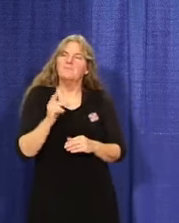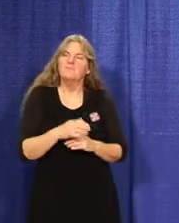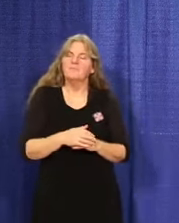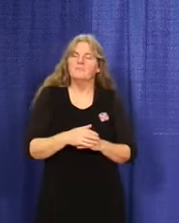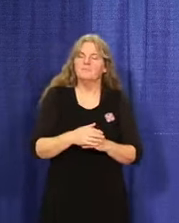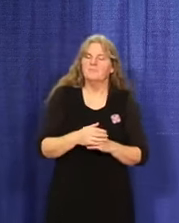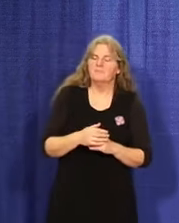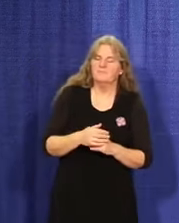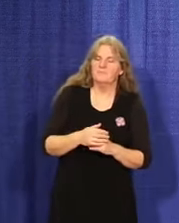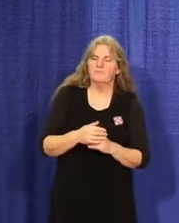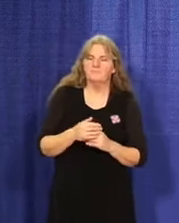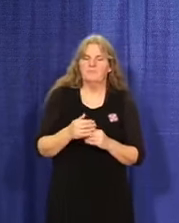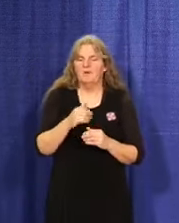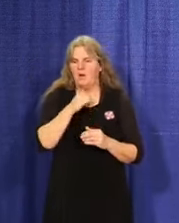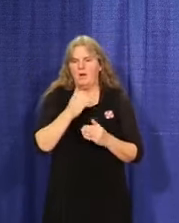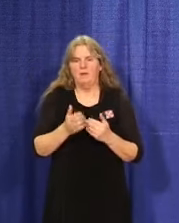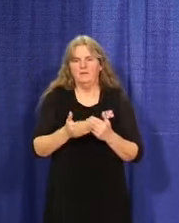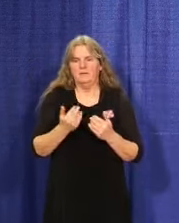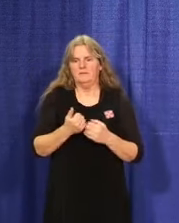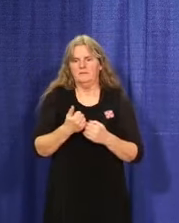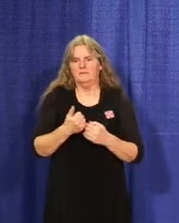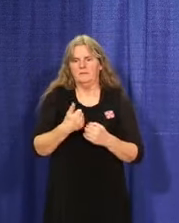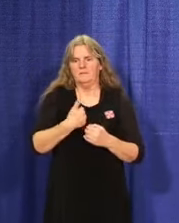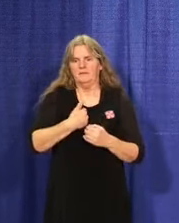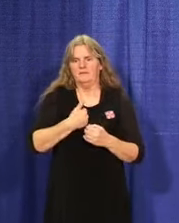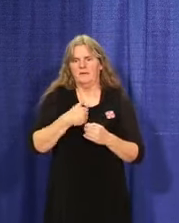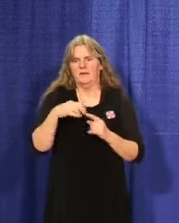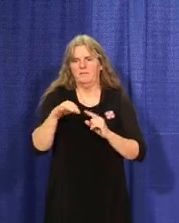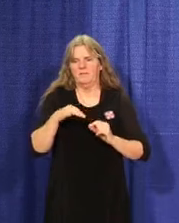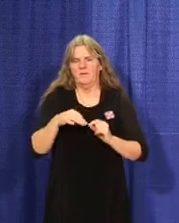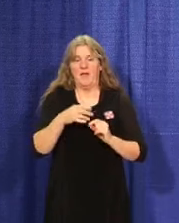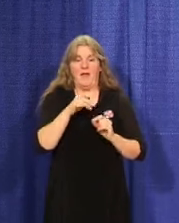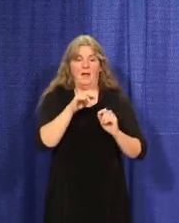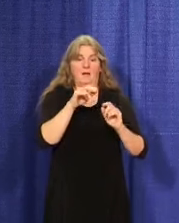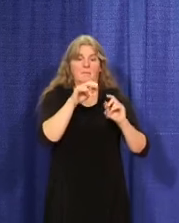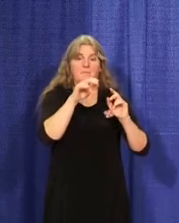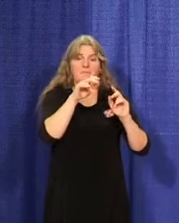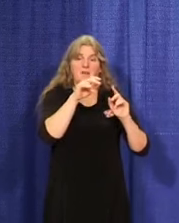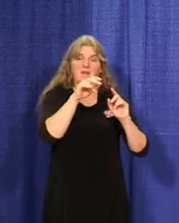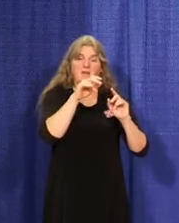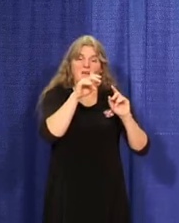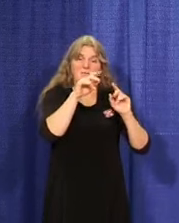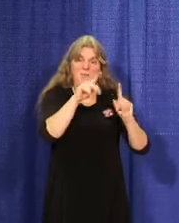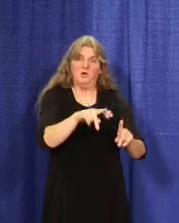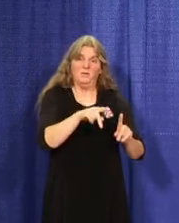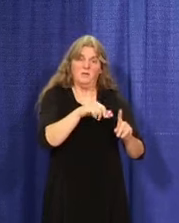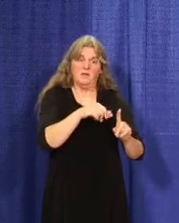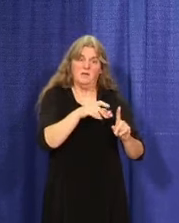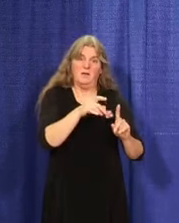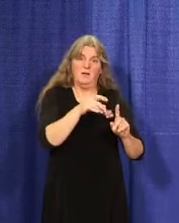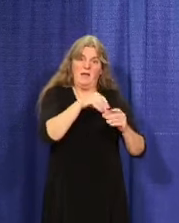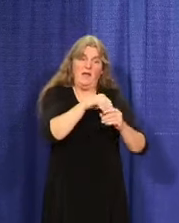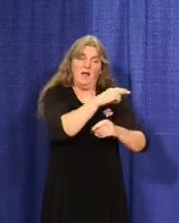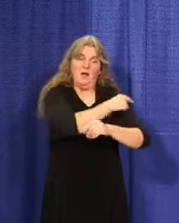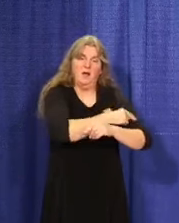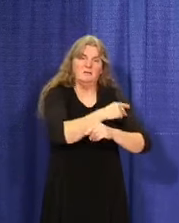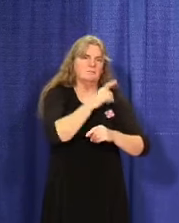I don't have consent from the individual apart from what we said at the beginning.